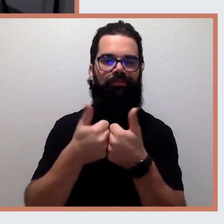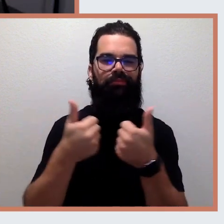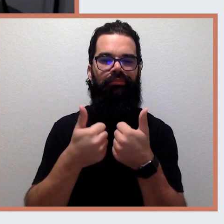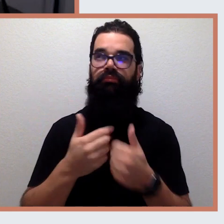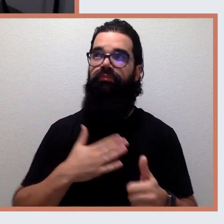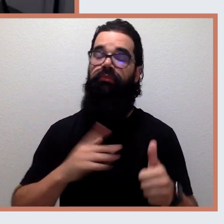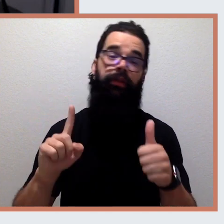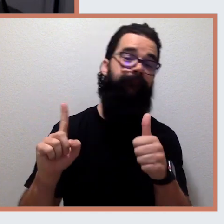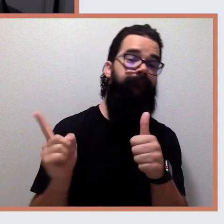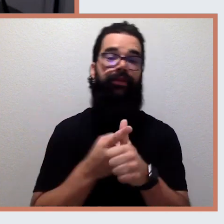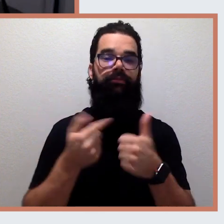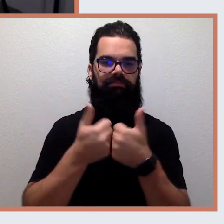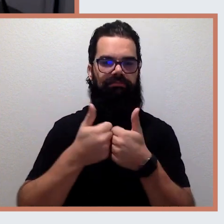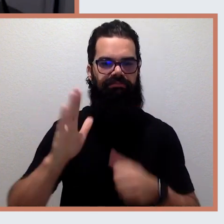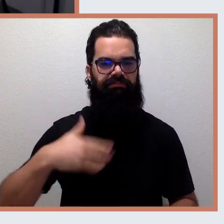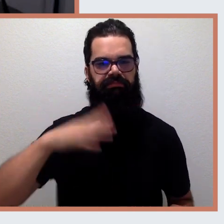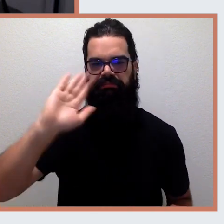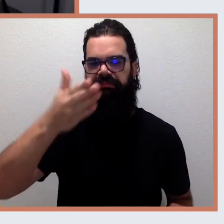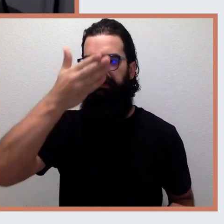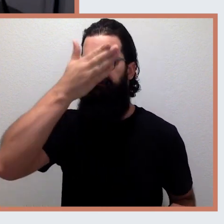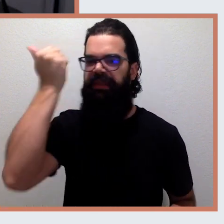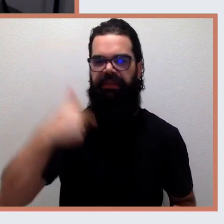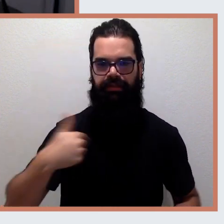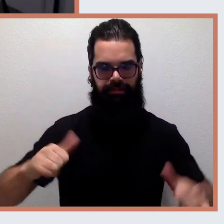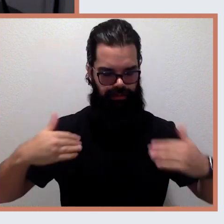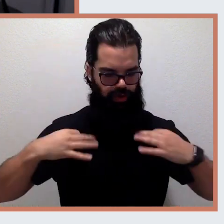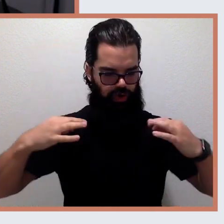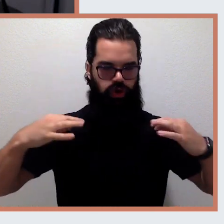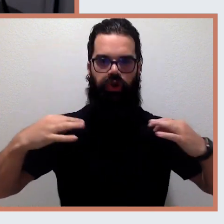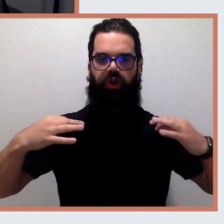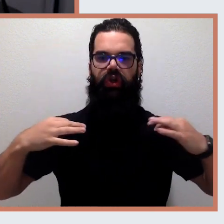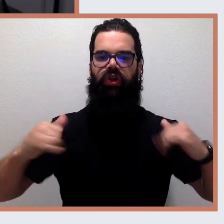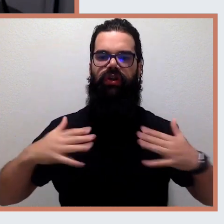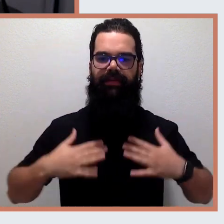My first game I went to, I remember I had a UC Berkeley shirt, right,